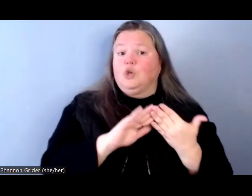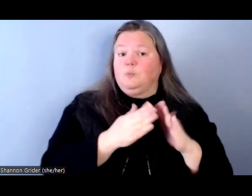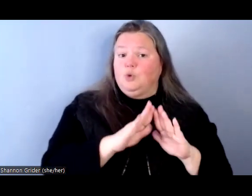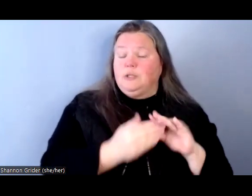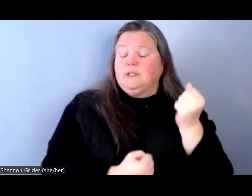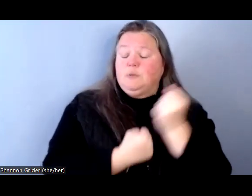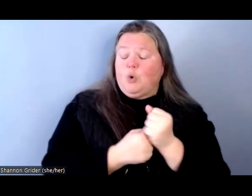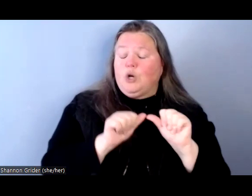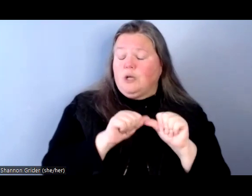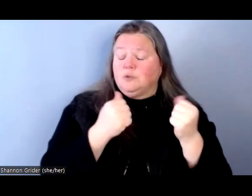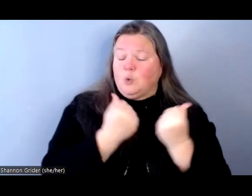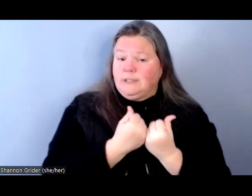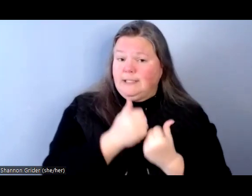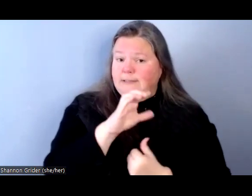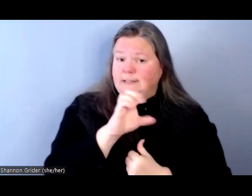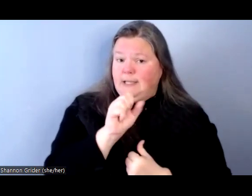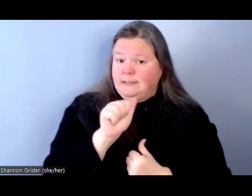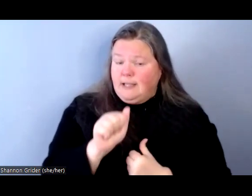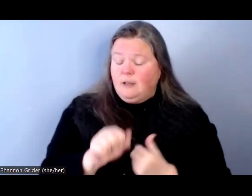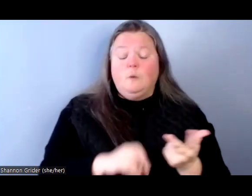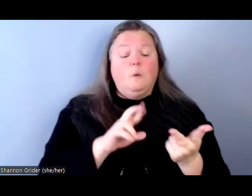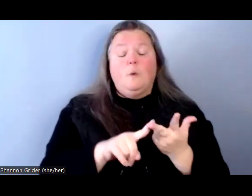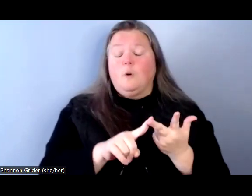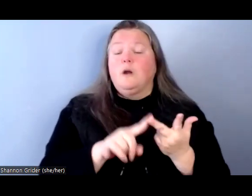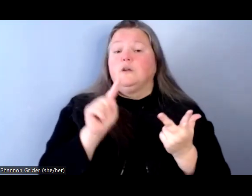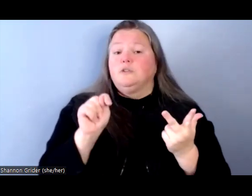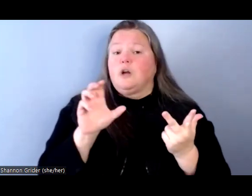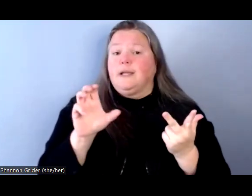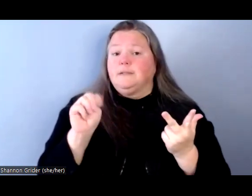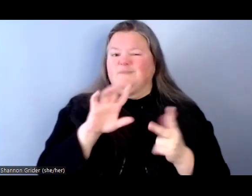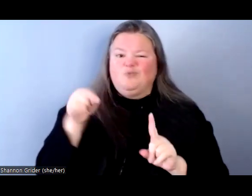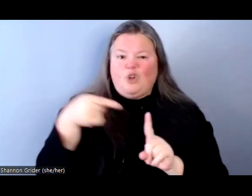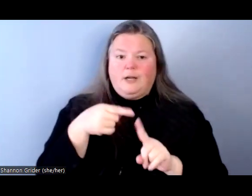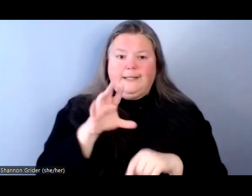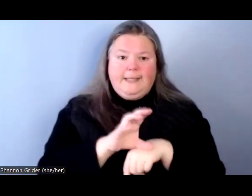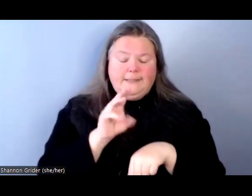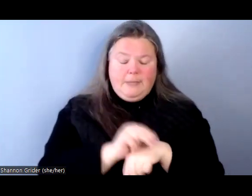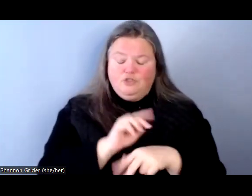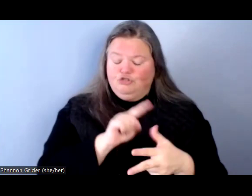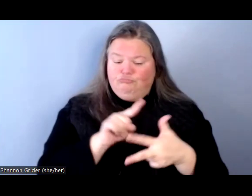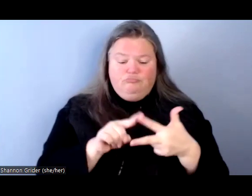Community Support Associate (CSA) or (TCM) Targeted Case Manager